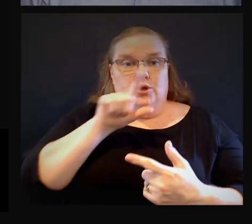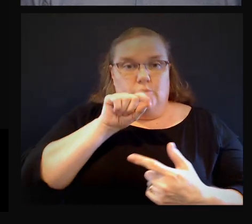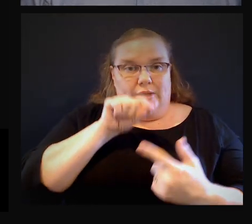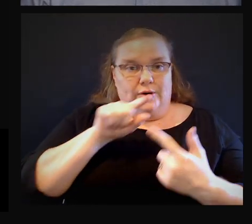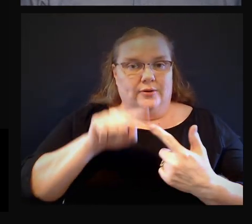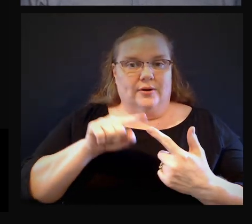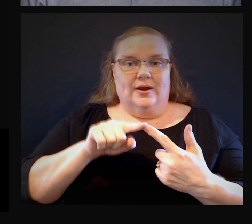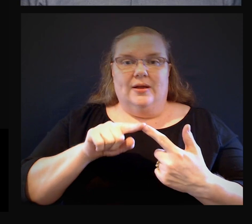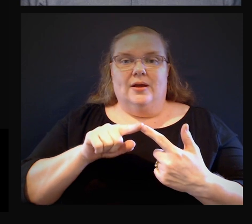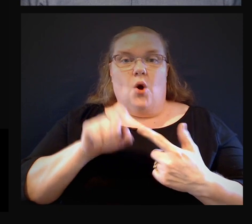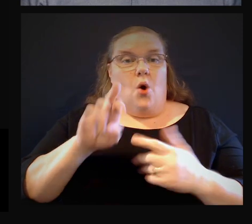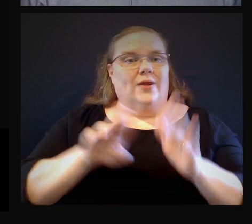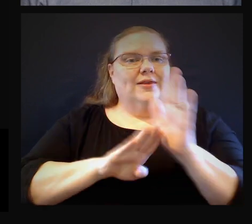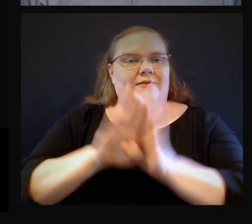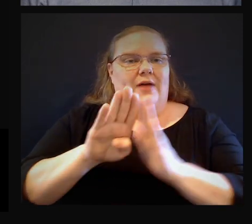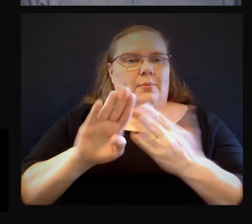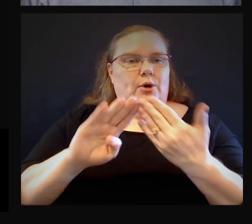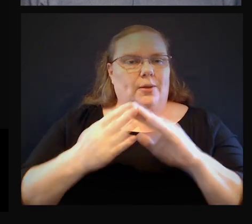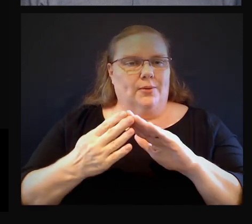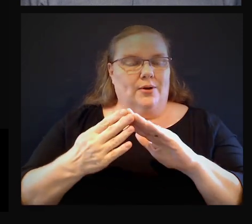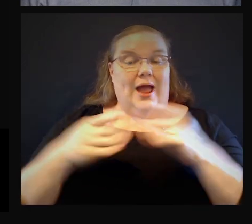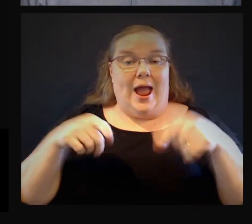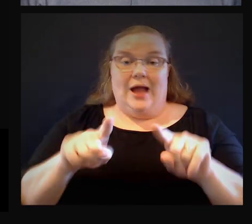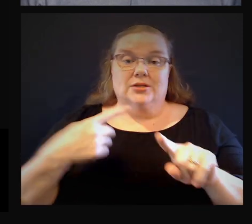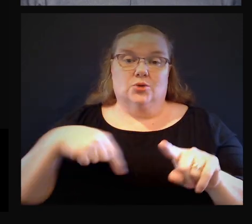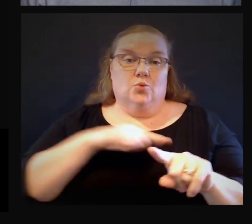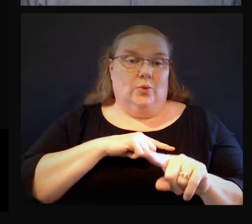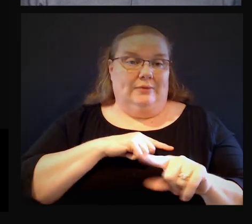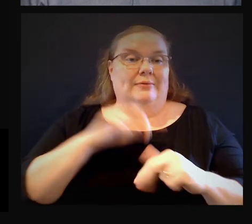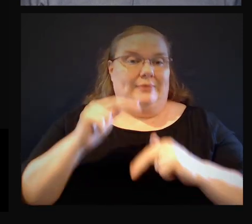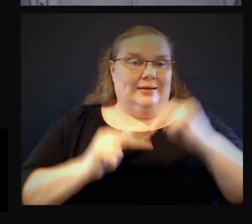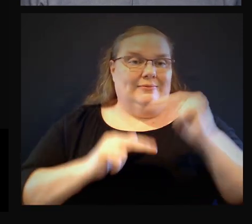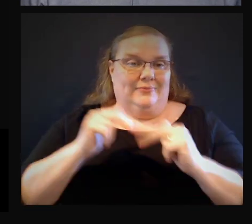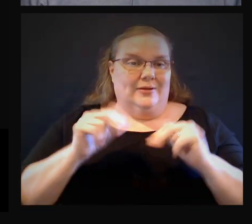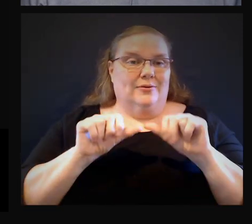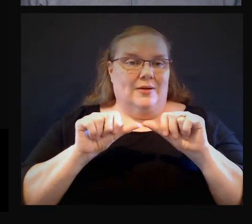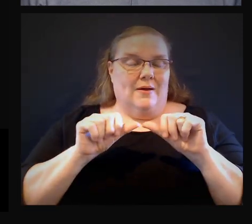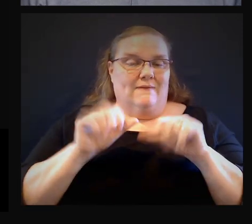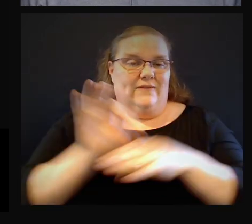or in the Developer community as we continue to build features for you in 2023.